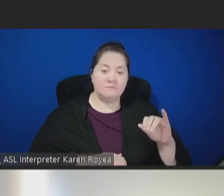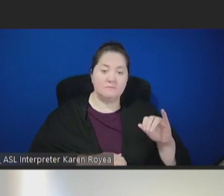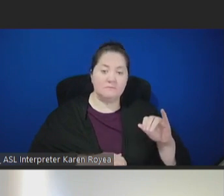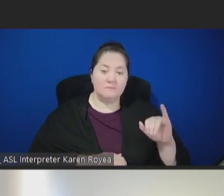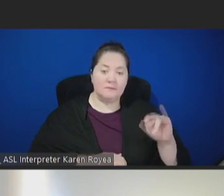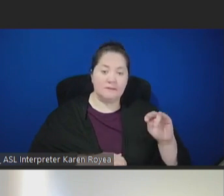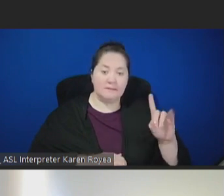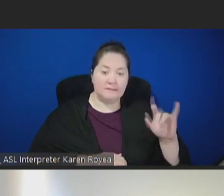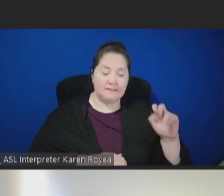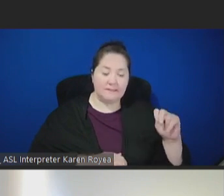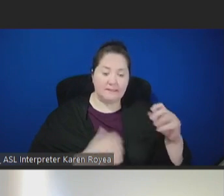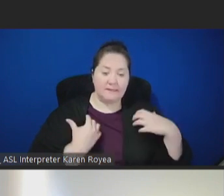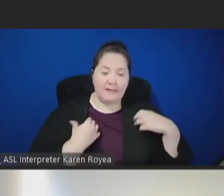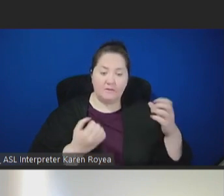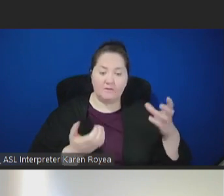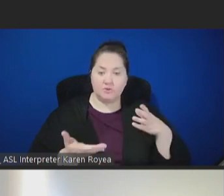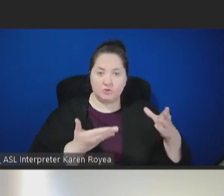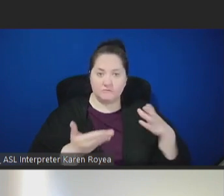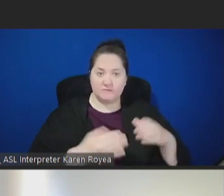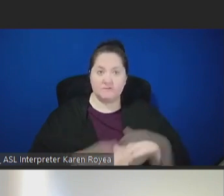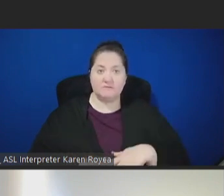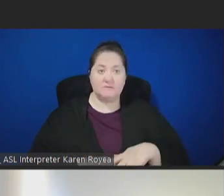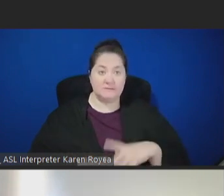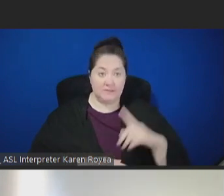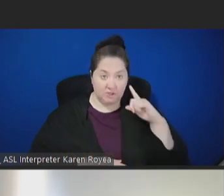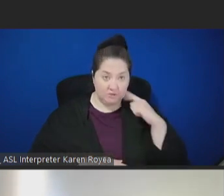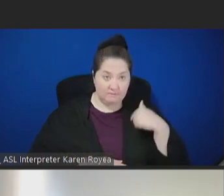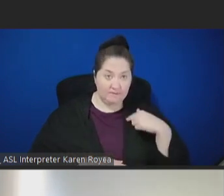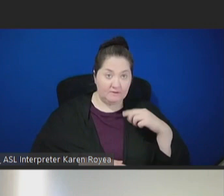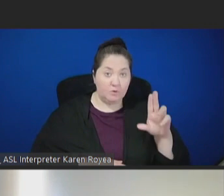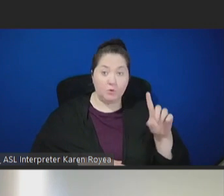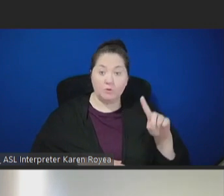Uzo Chukwuma: Hi, mic check. Can you hear me? Robert Hopkins: I hear you loud and clear.